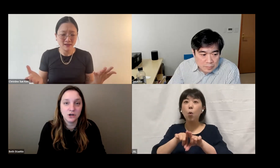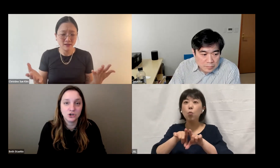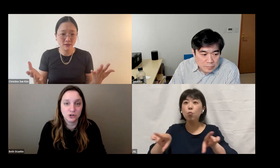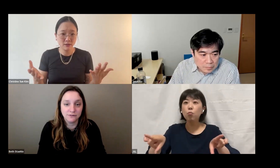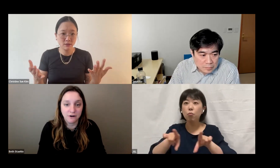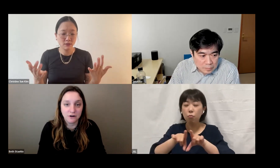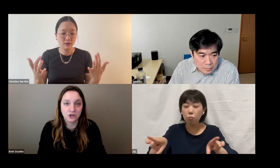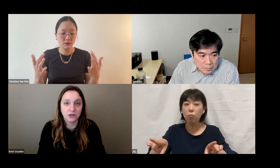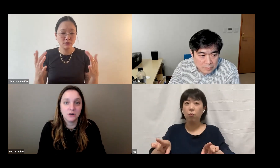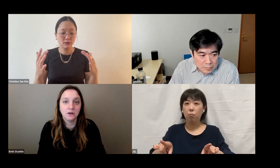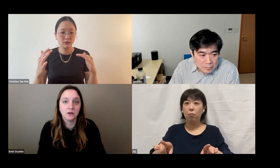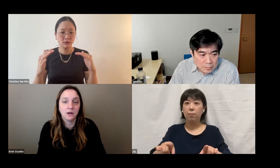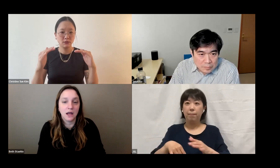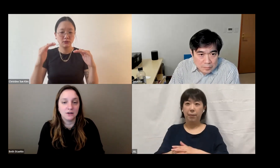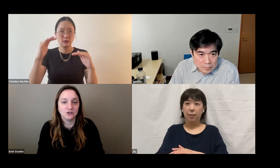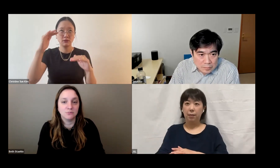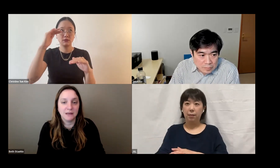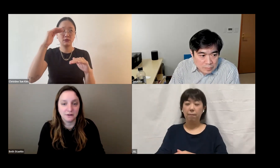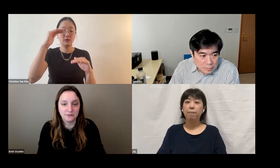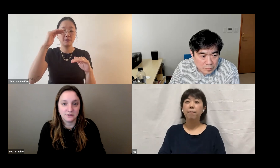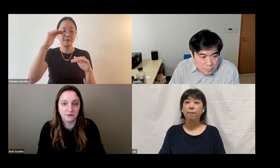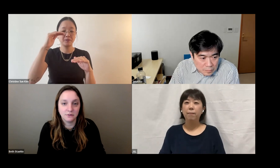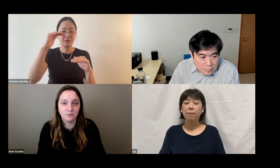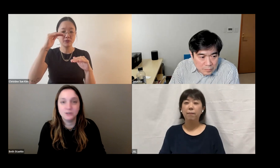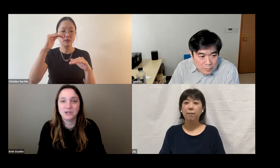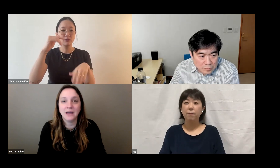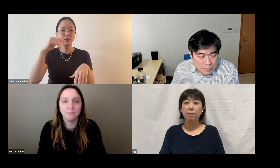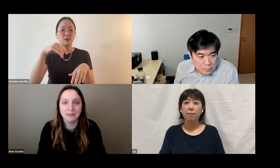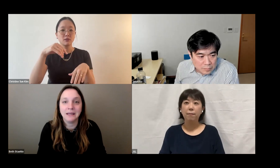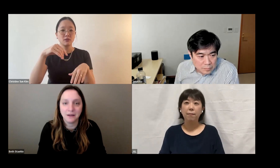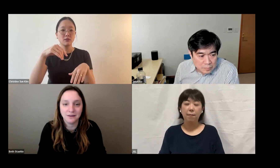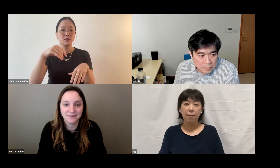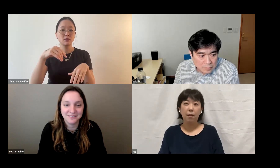should function and should be held to, which can't be.